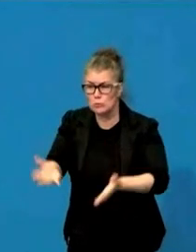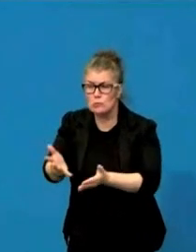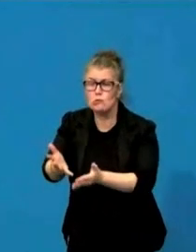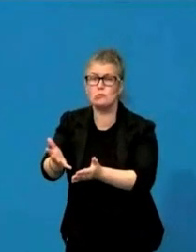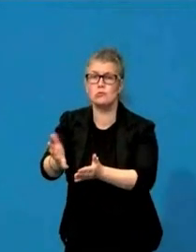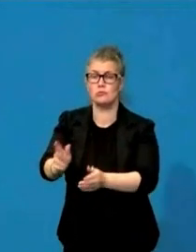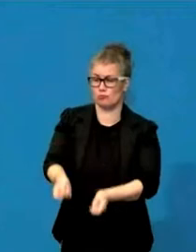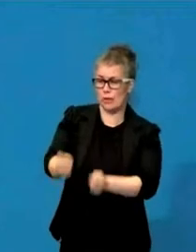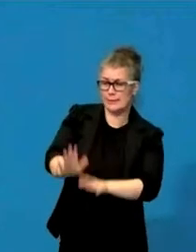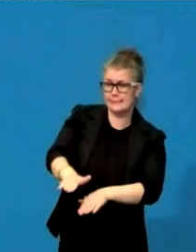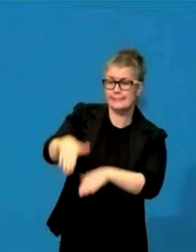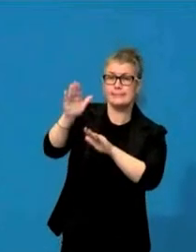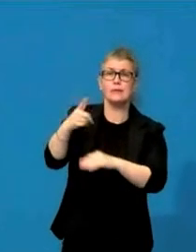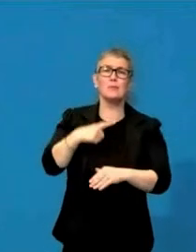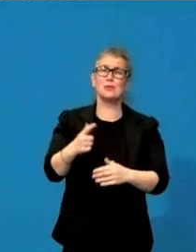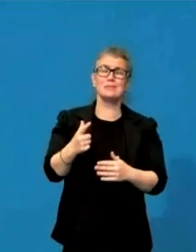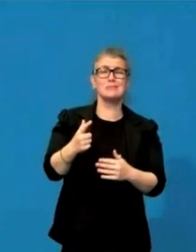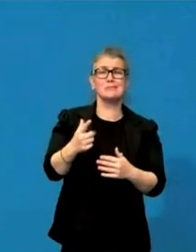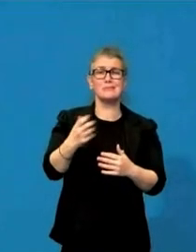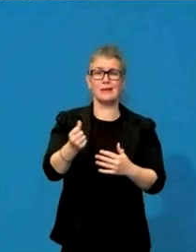because he had significant issues when he was very young.